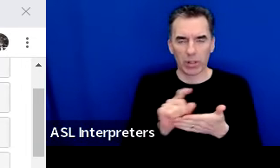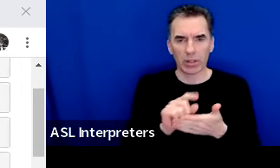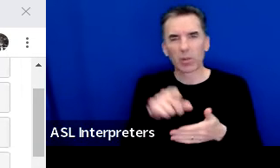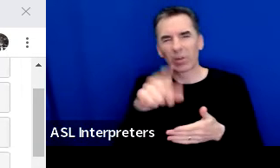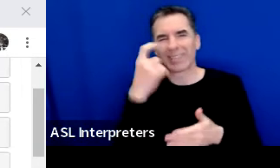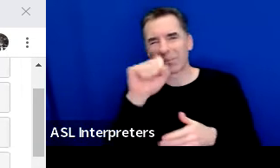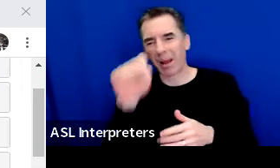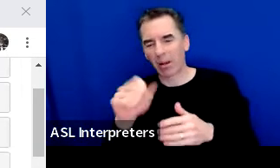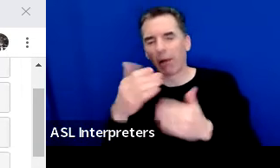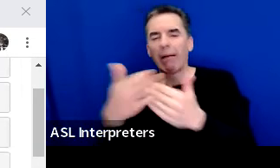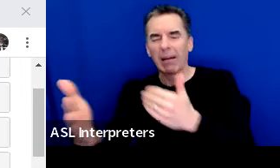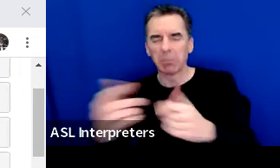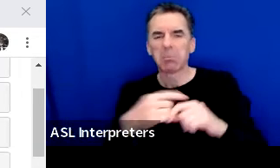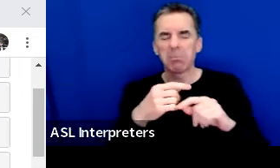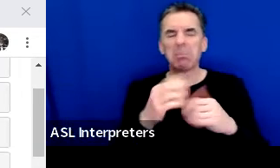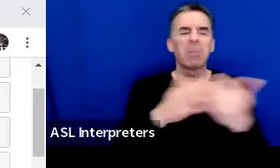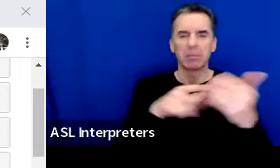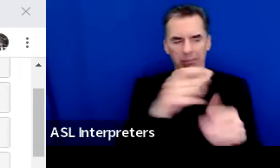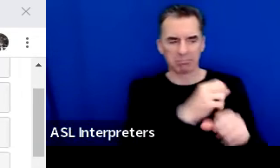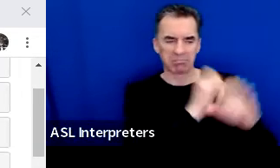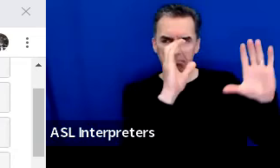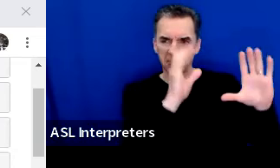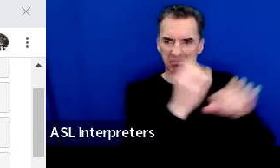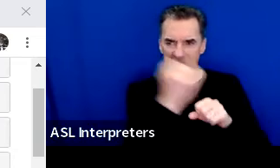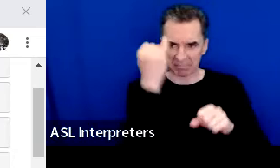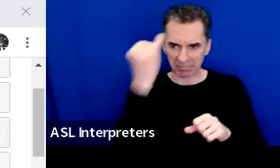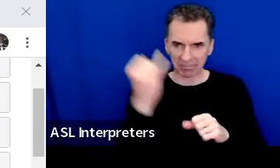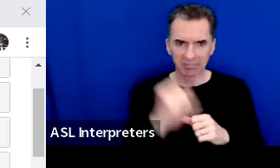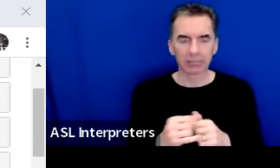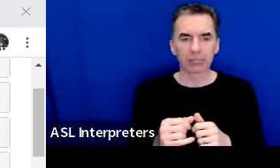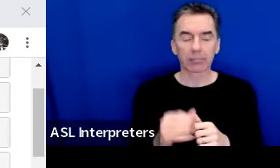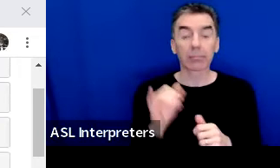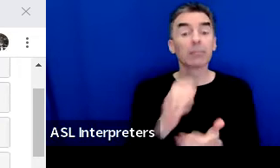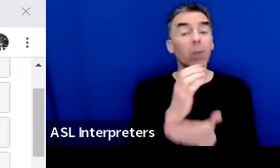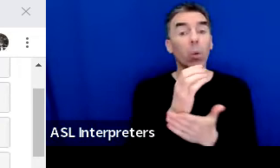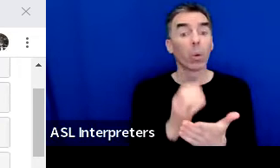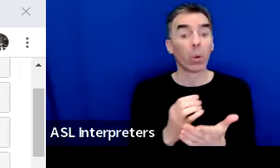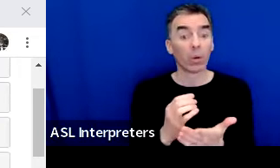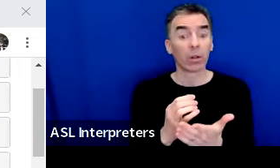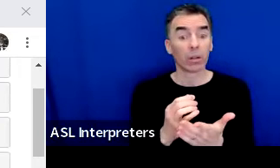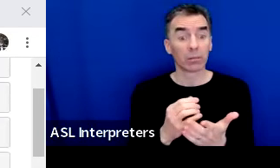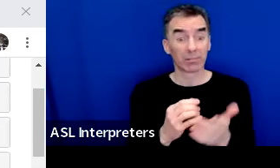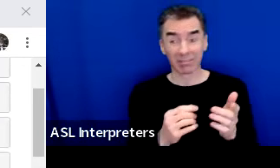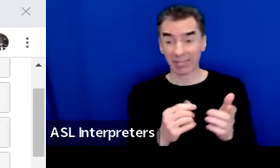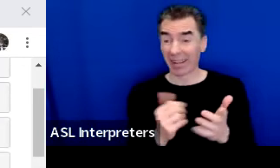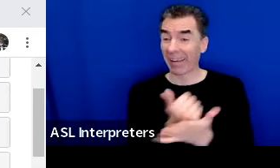And one of the things is that everything in the class is 100% free because, again,